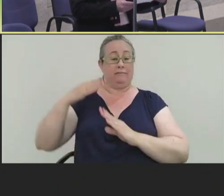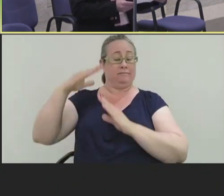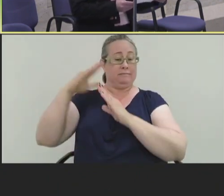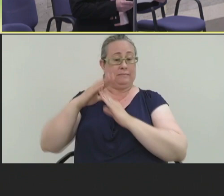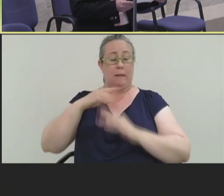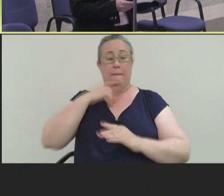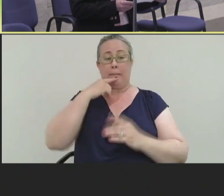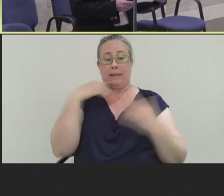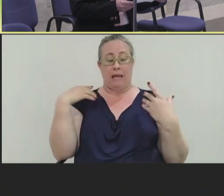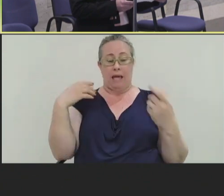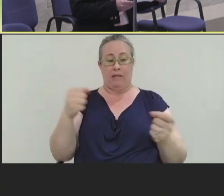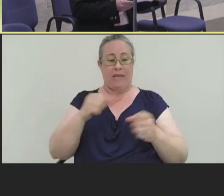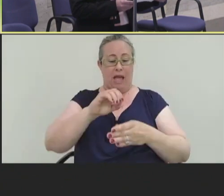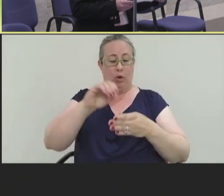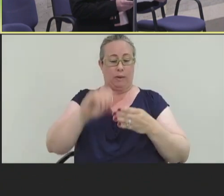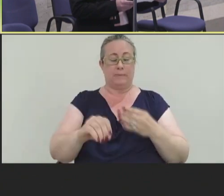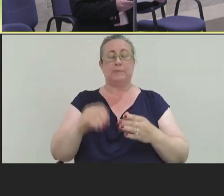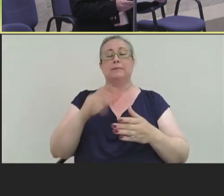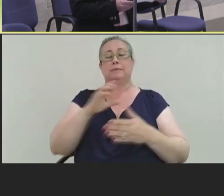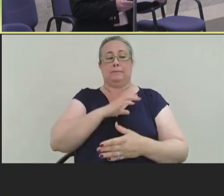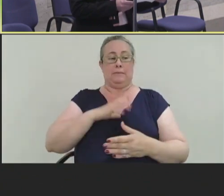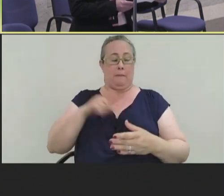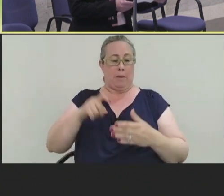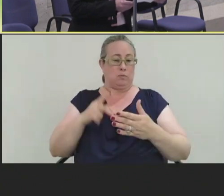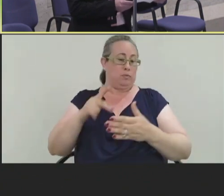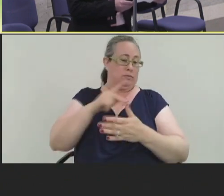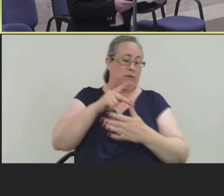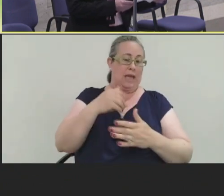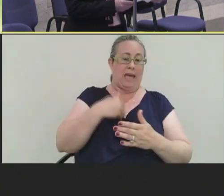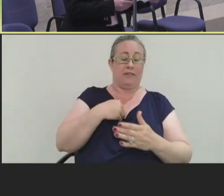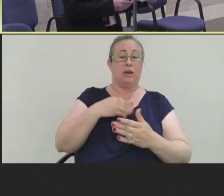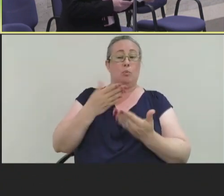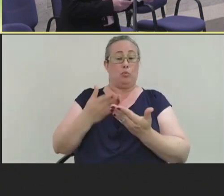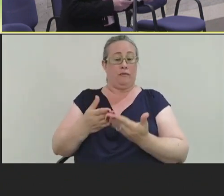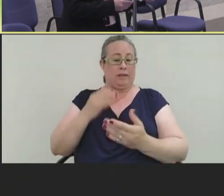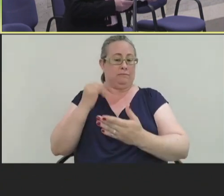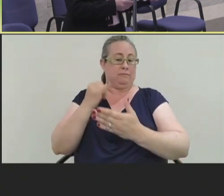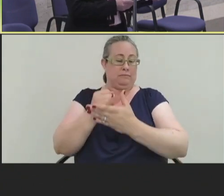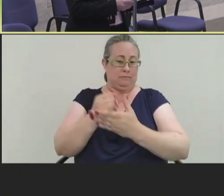outcomes, the committee must prioritize making proven interventions accessible and affordable to